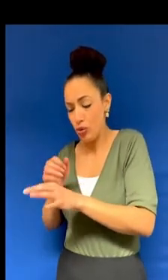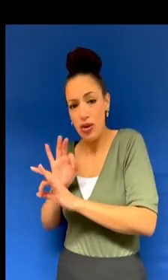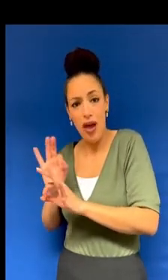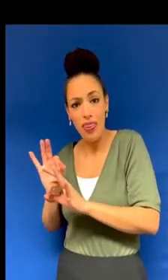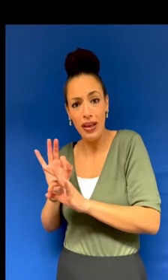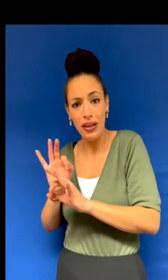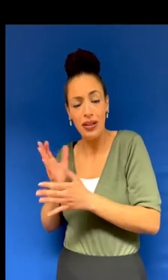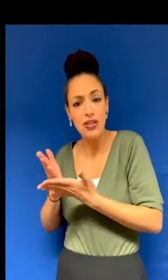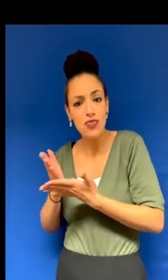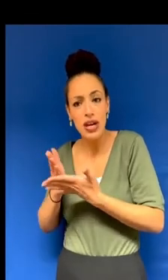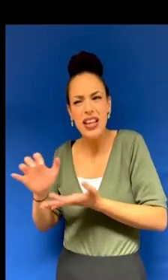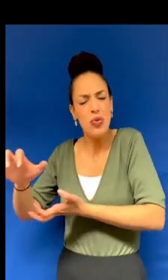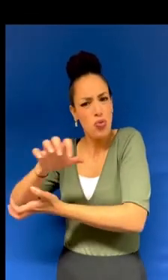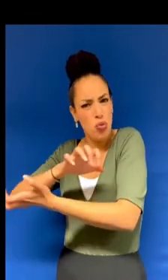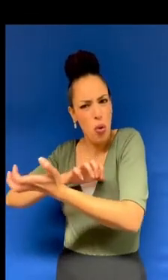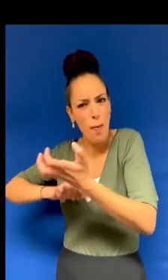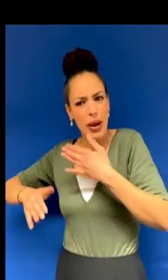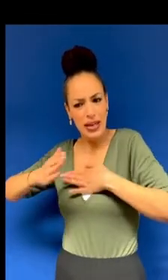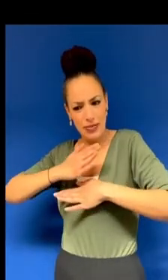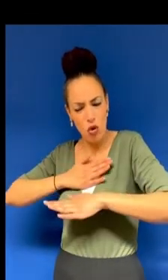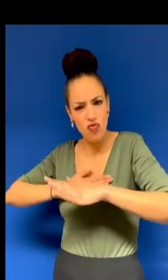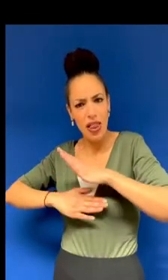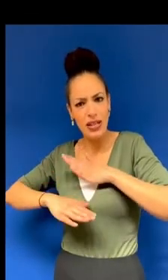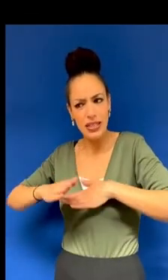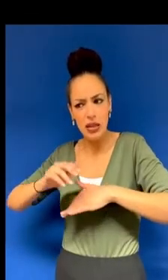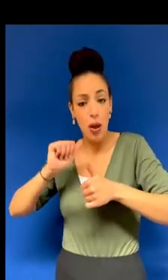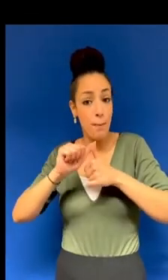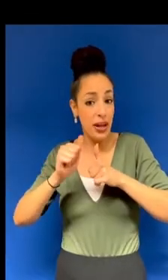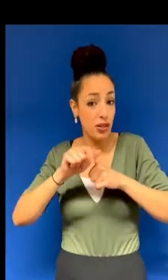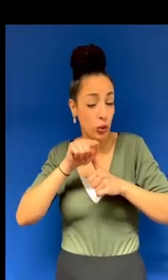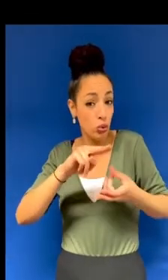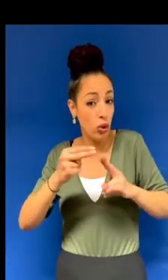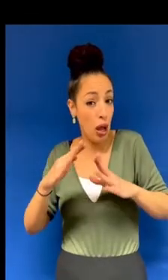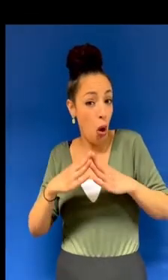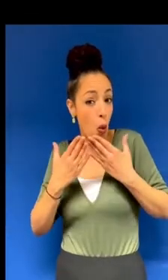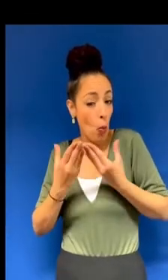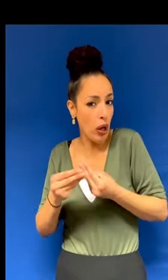and why vast parts of the community were not there and didn't get the support that they needed, and